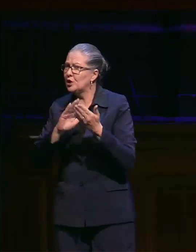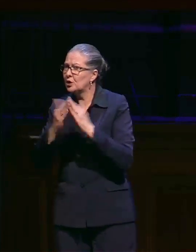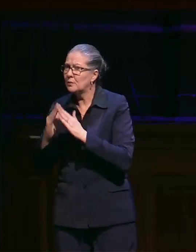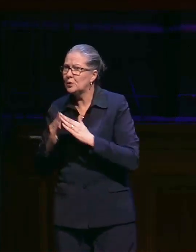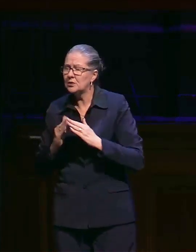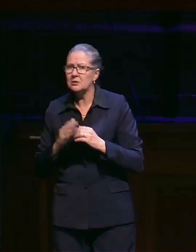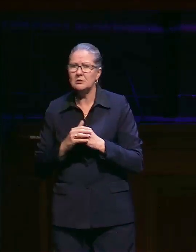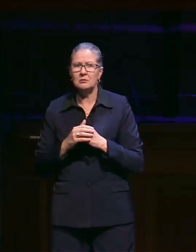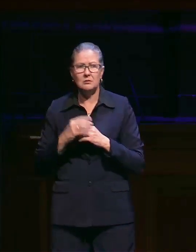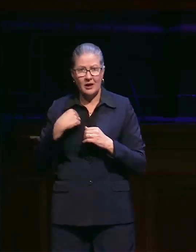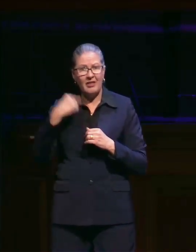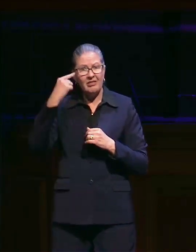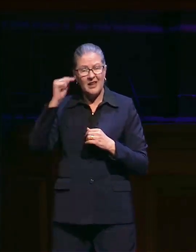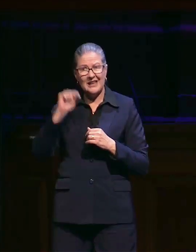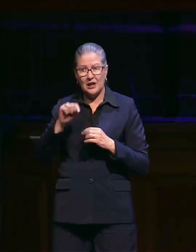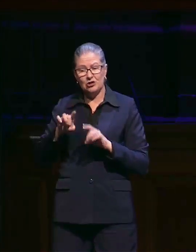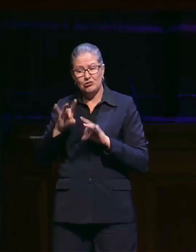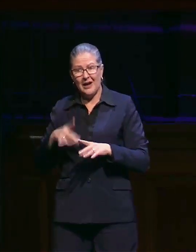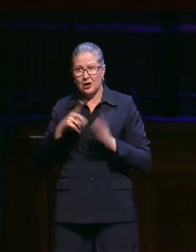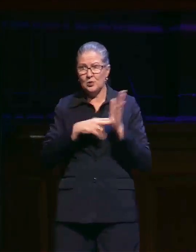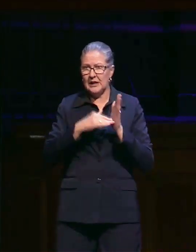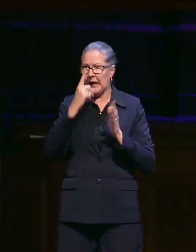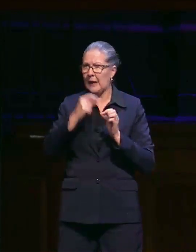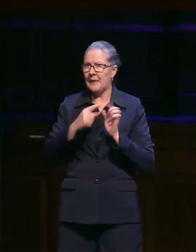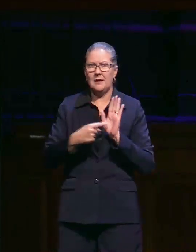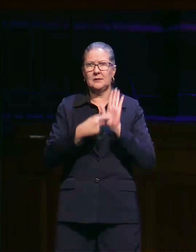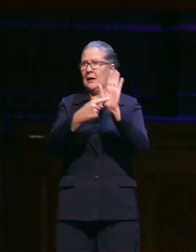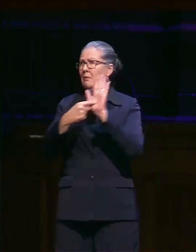Australia and New Zealand can be examples we share a strong commitment to